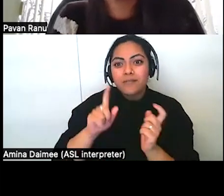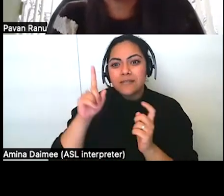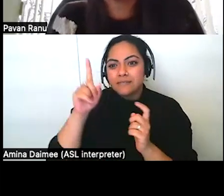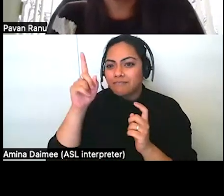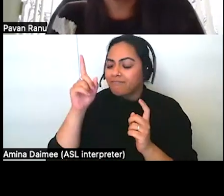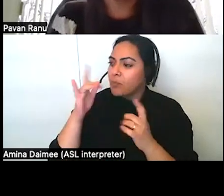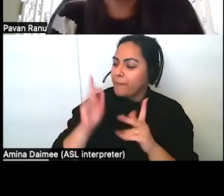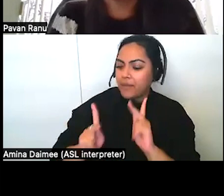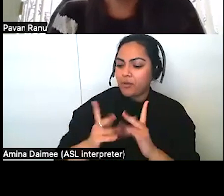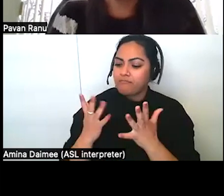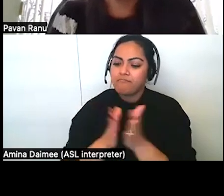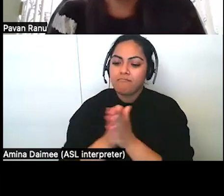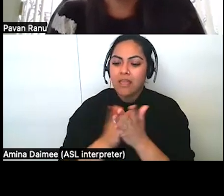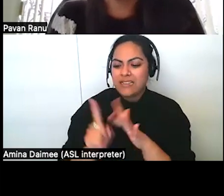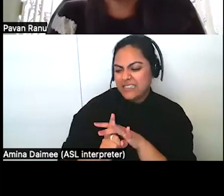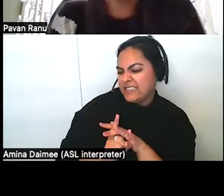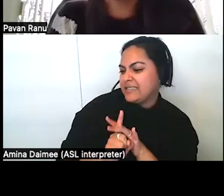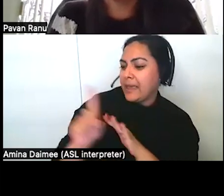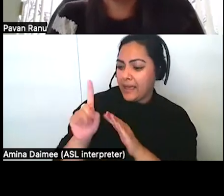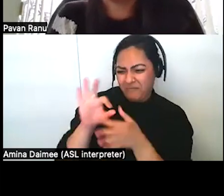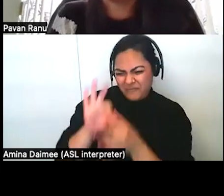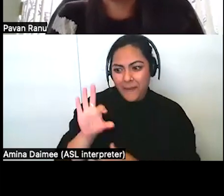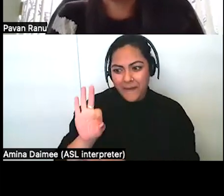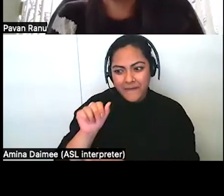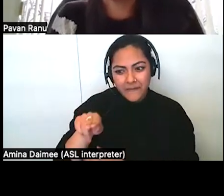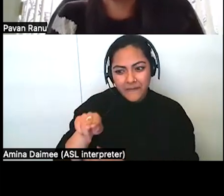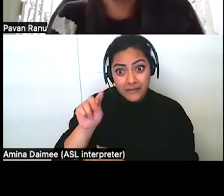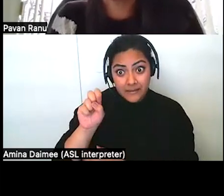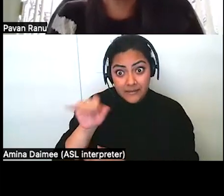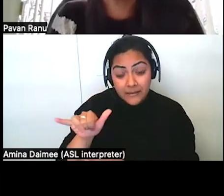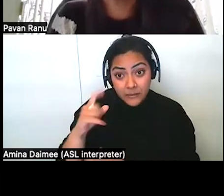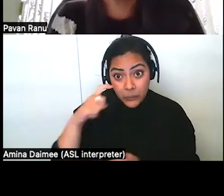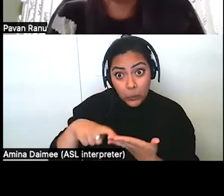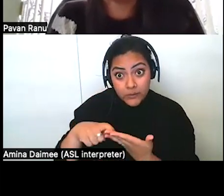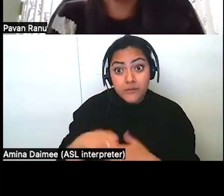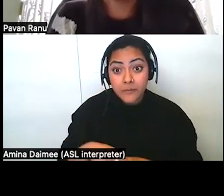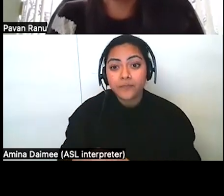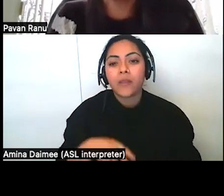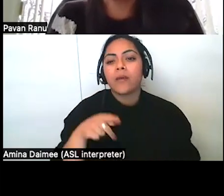Pavan: I'm finding that a lot of what is being driven is being driven by book talk,